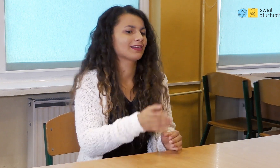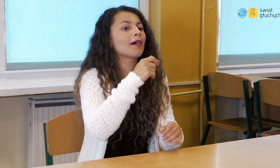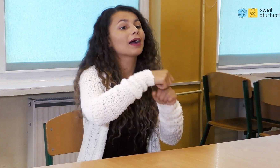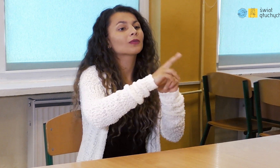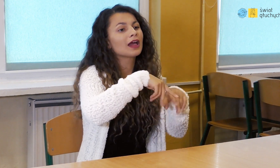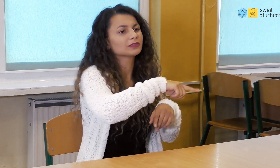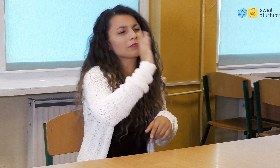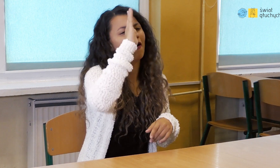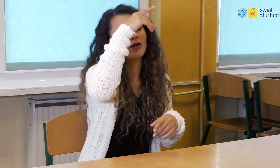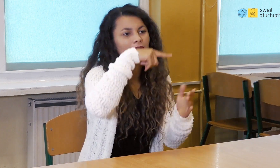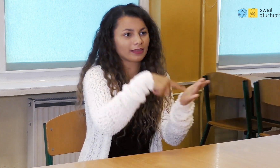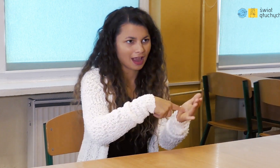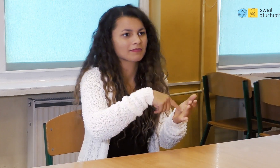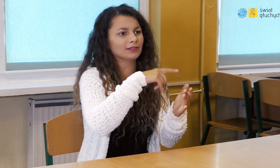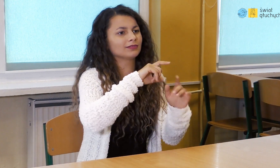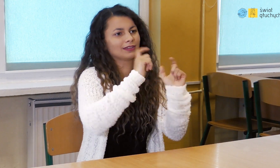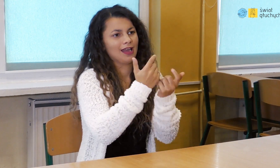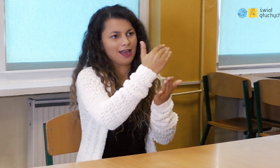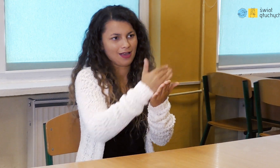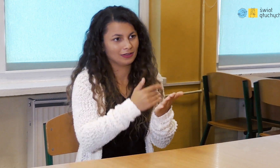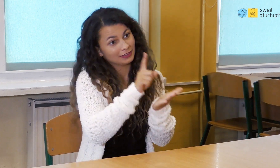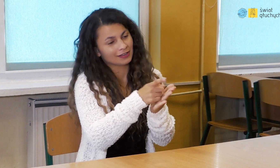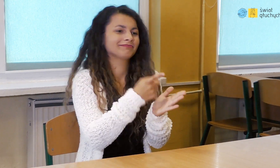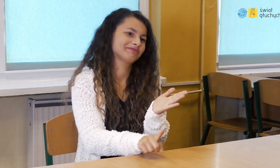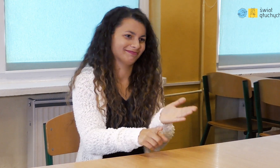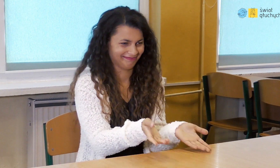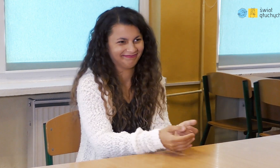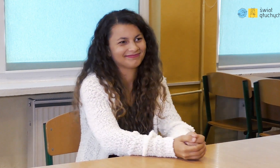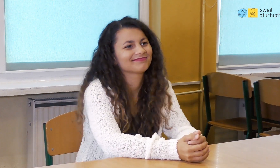On another date, the results are posted, and everyone can check if they passed.